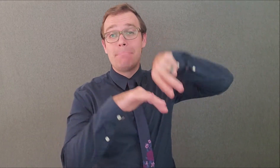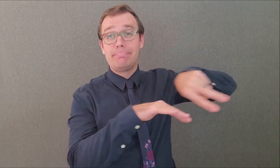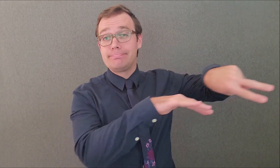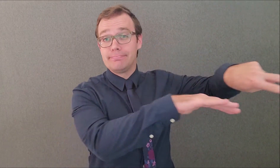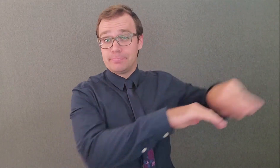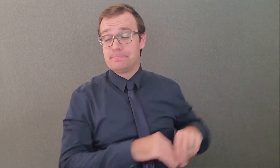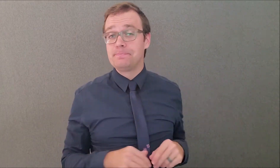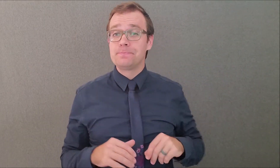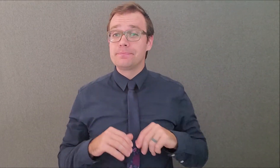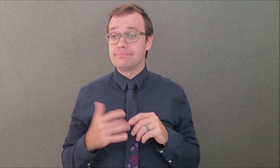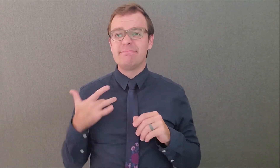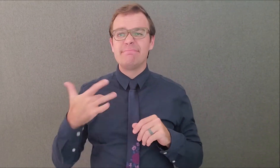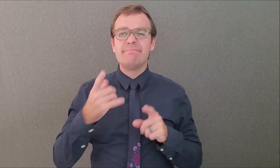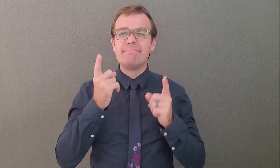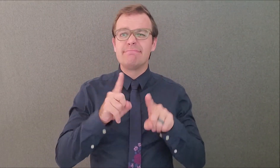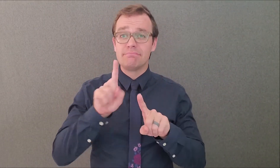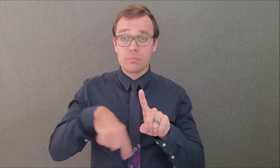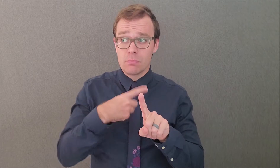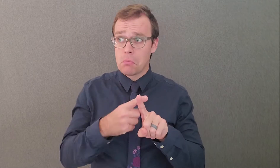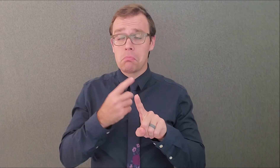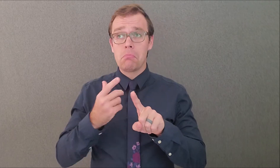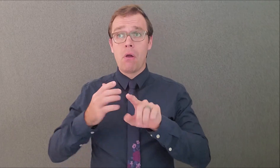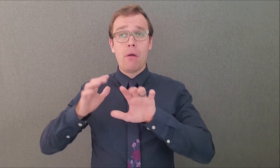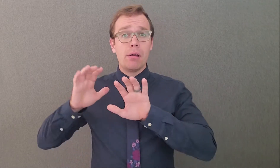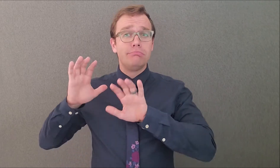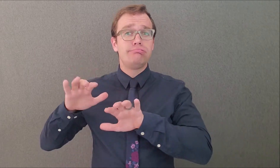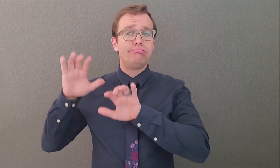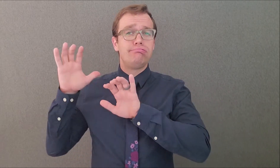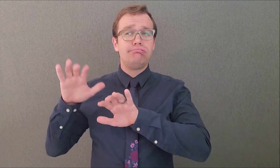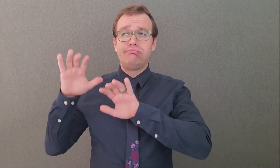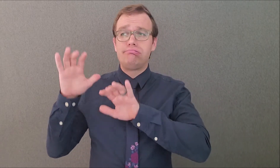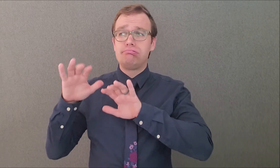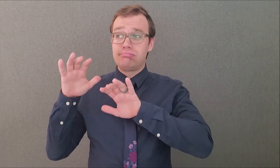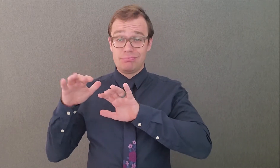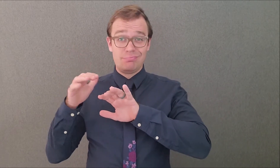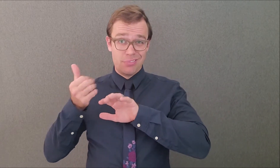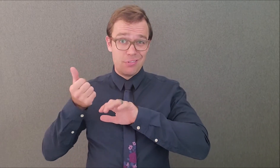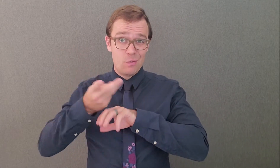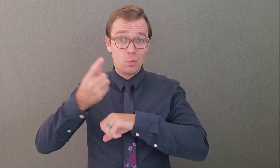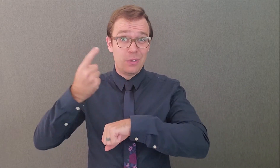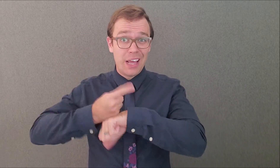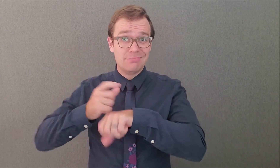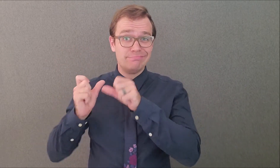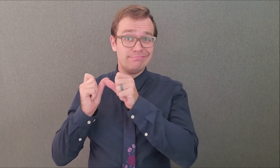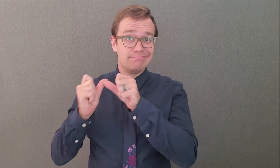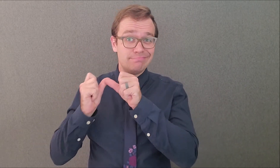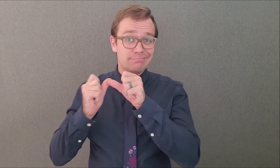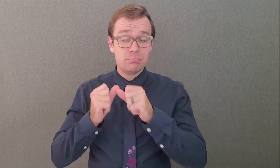Flooding typically occurs when prolonged rain falls over several days,